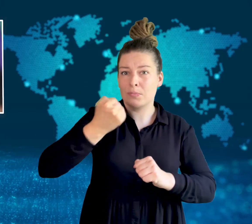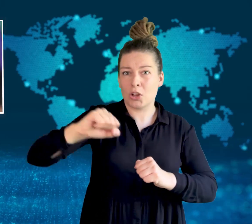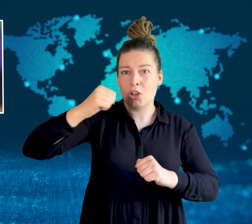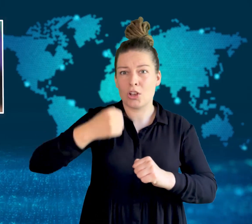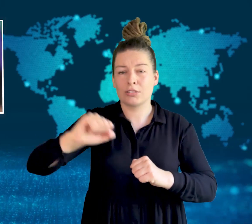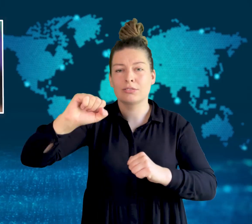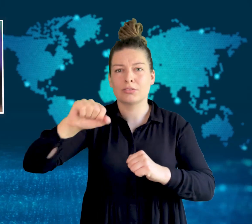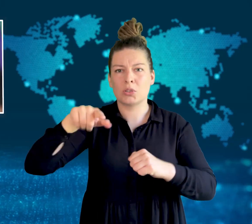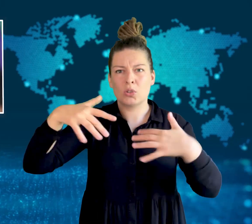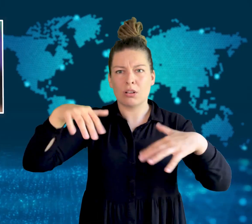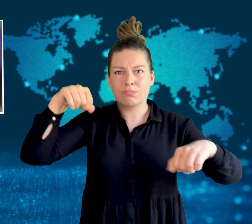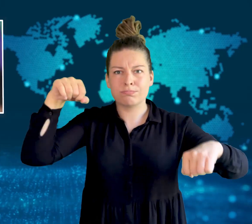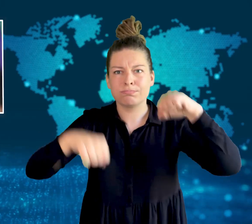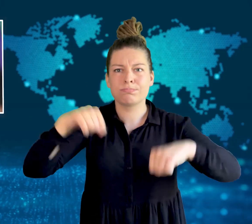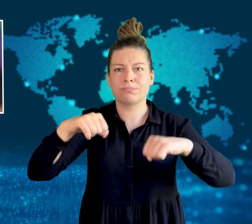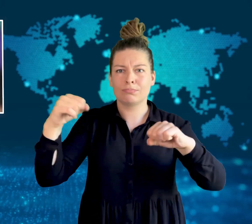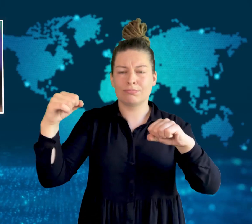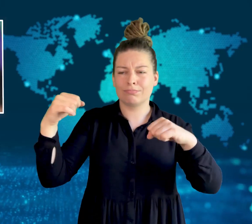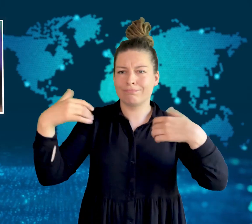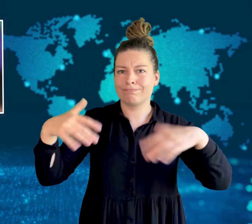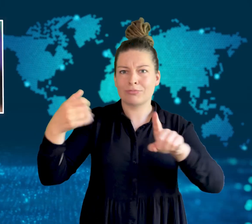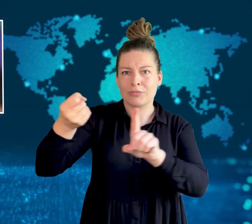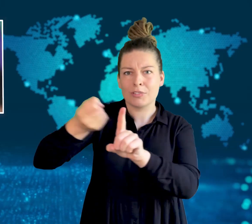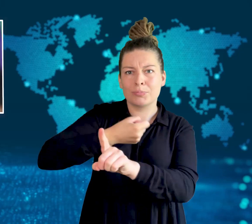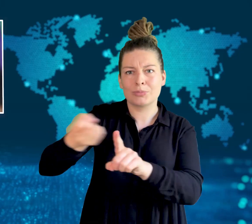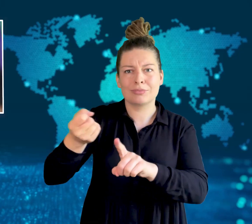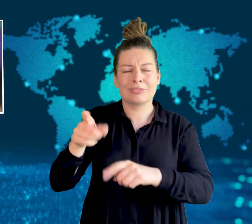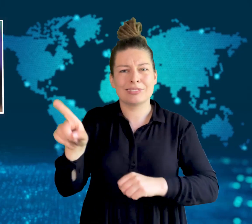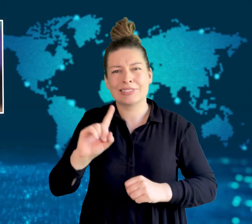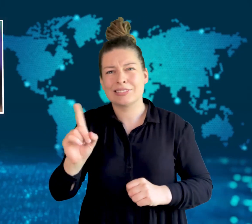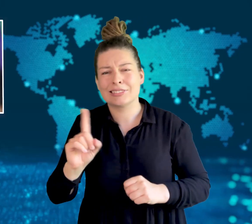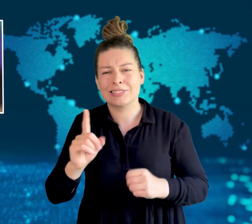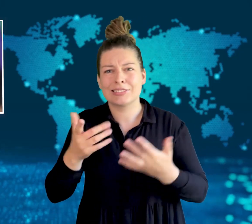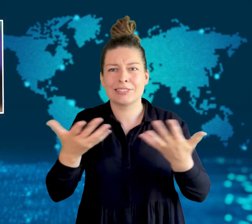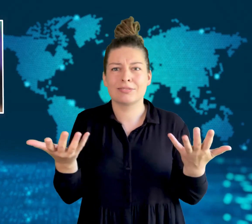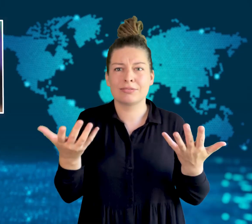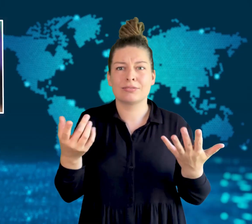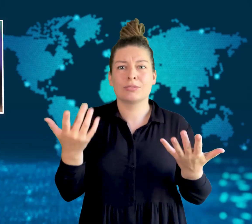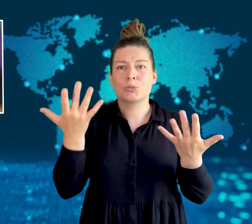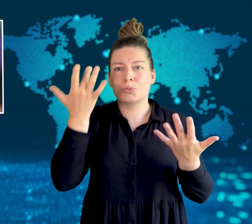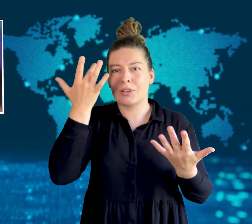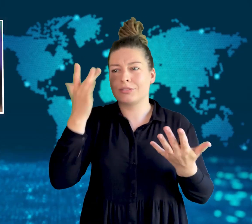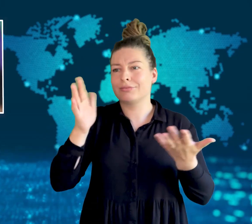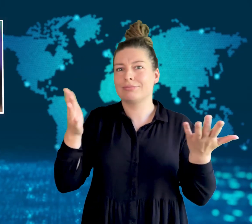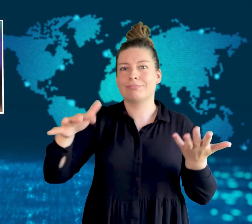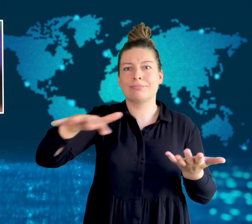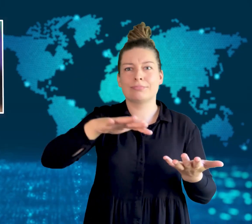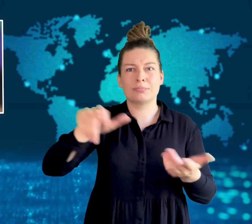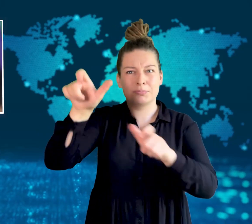property and people.